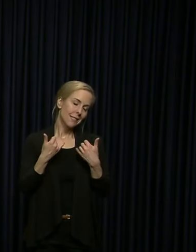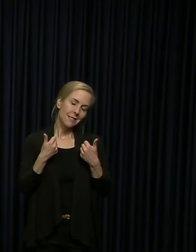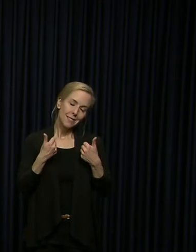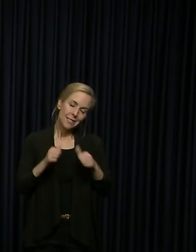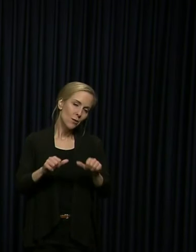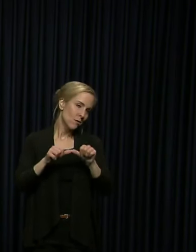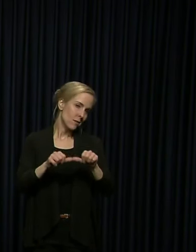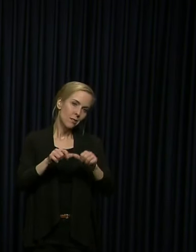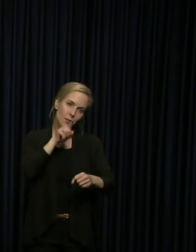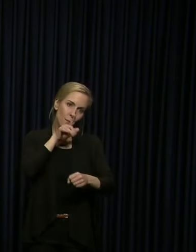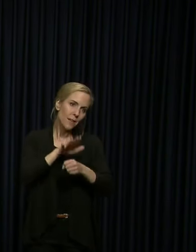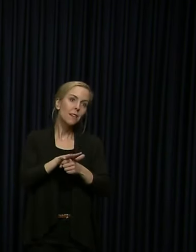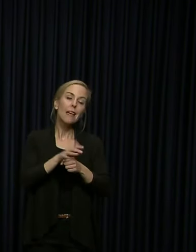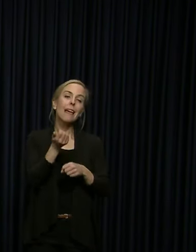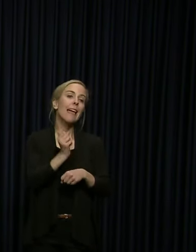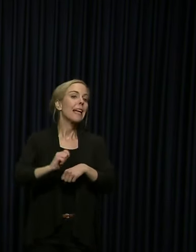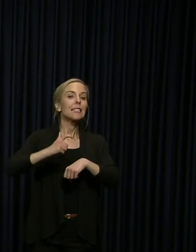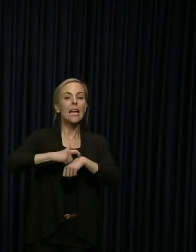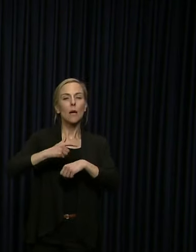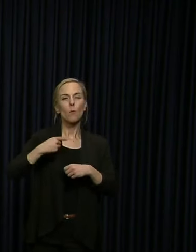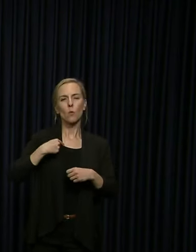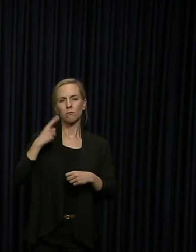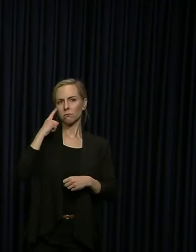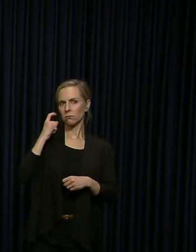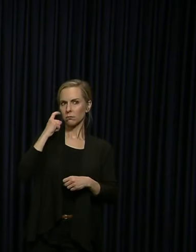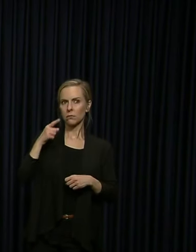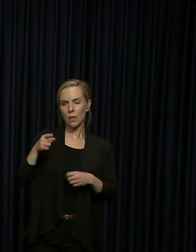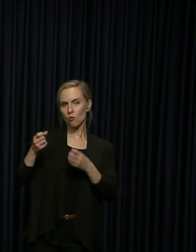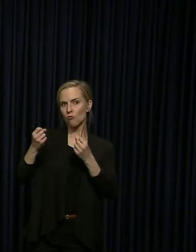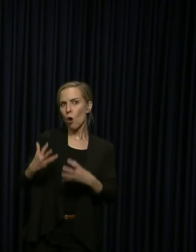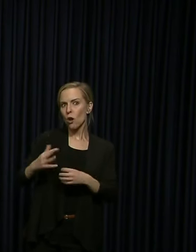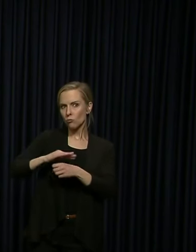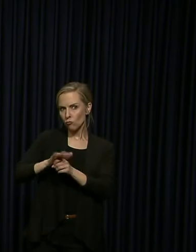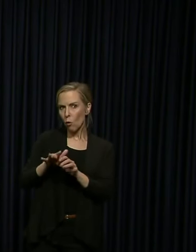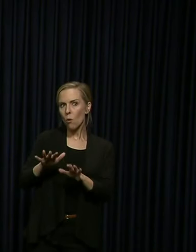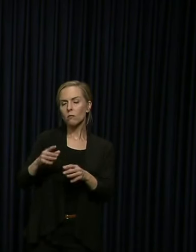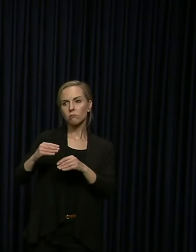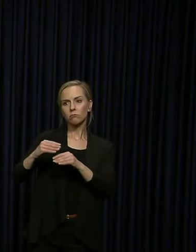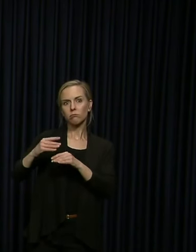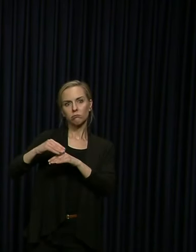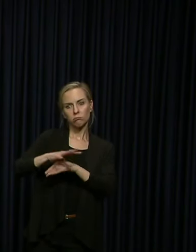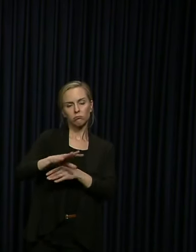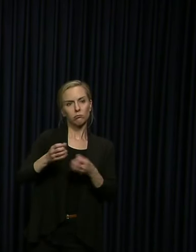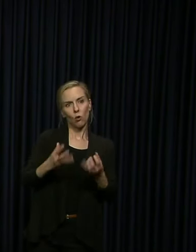THERE THAT PEOPLE ARE TALKING ABOUT. THEY'RE TALKING ABOUT PLASMA.